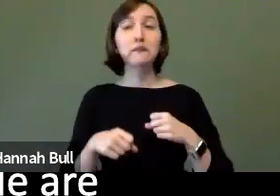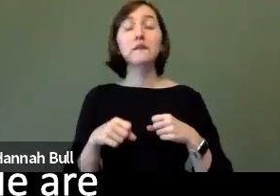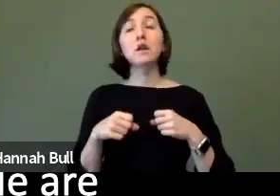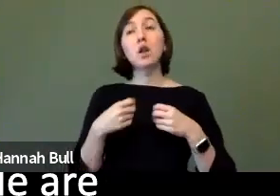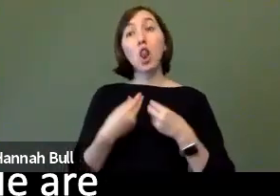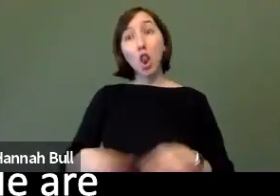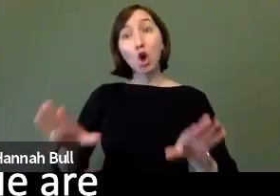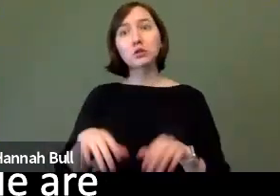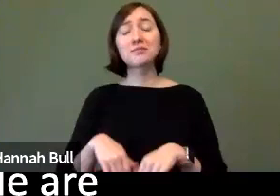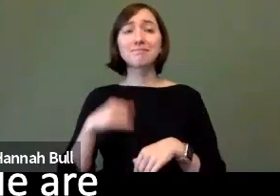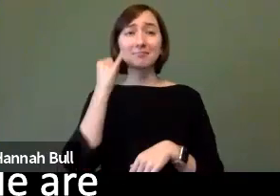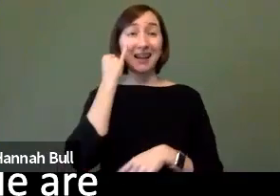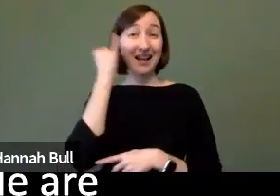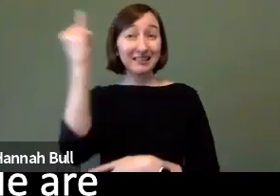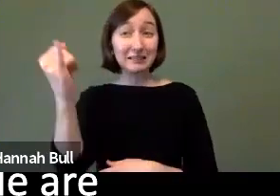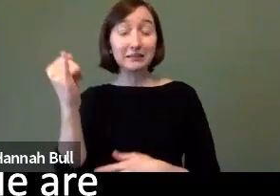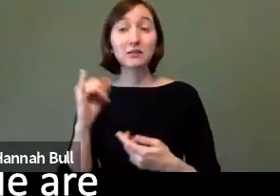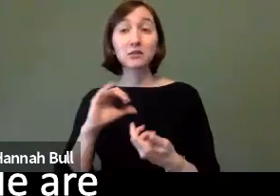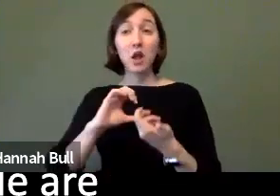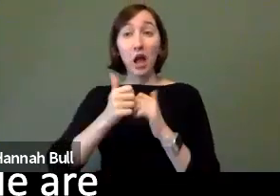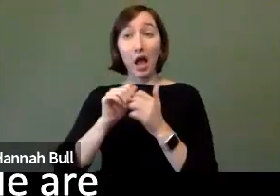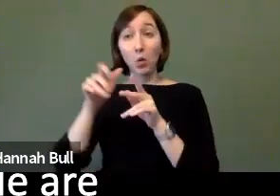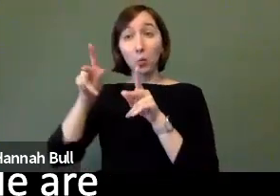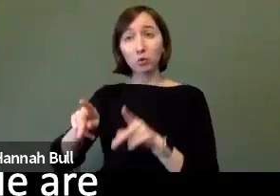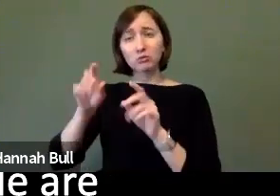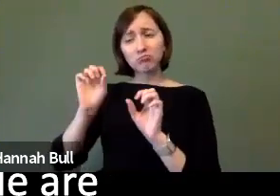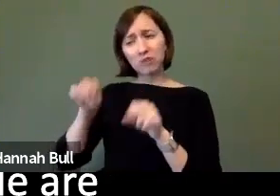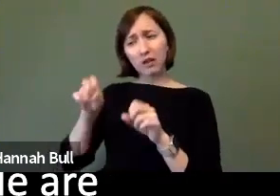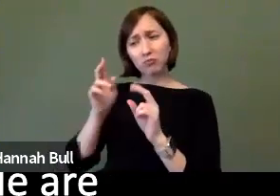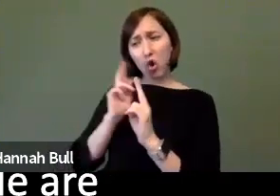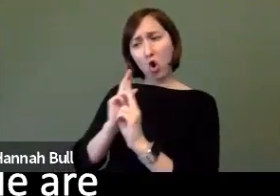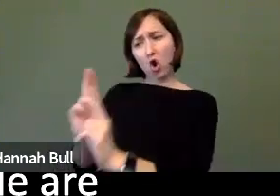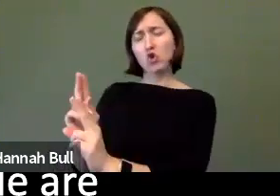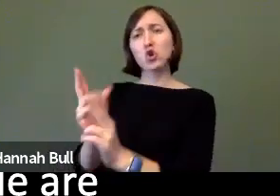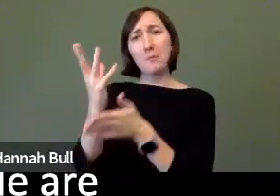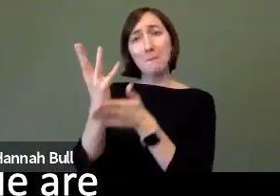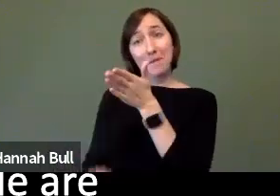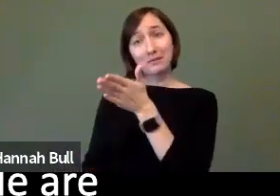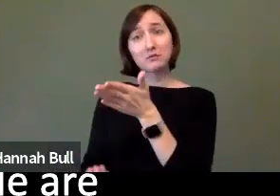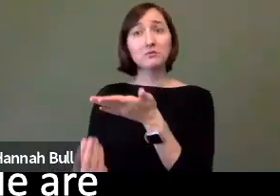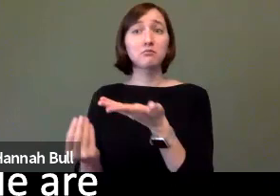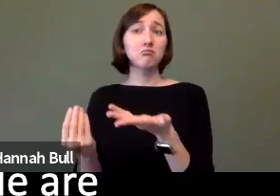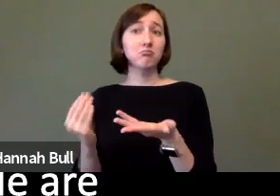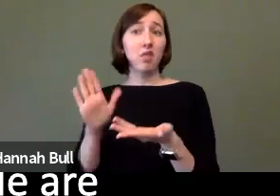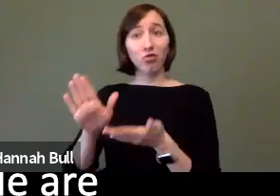Just ideas of what individuals can do to honor and remember the death of loved ones during this time especially now.